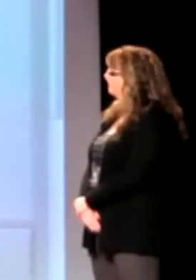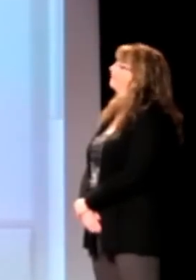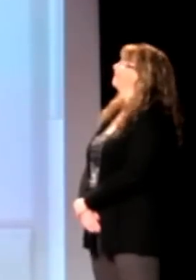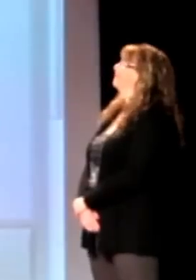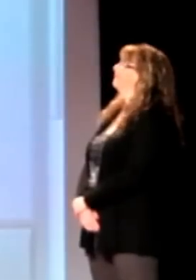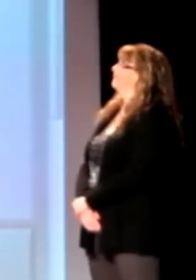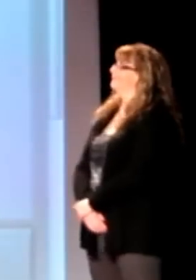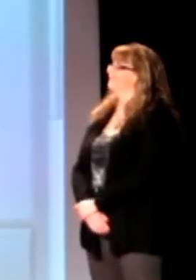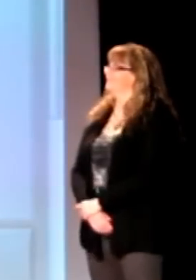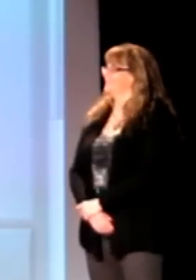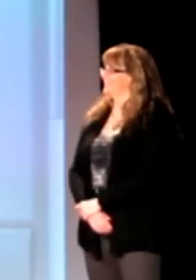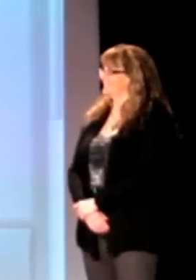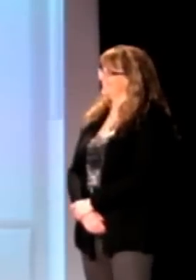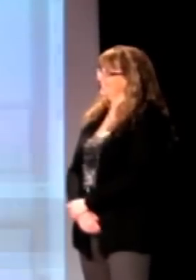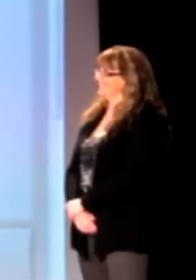...exchange.